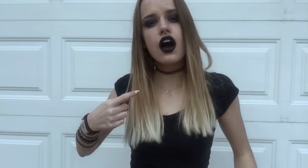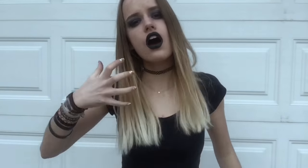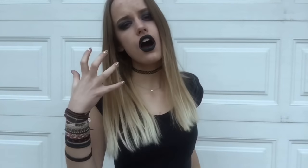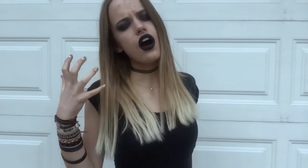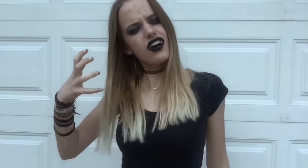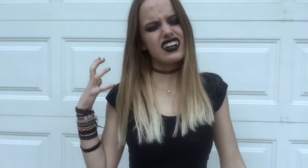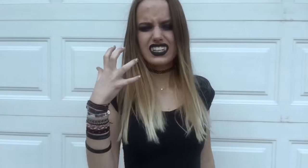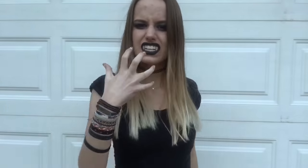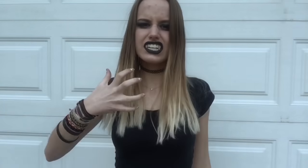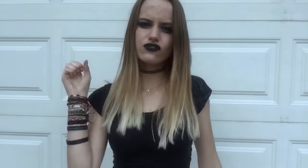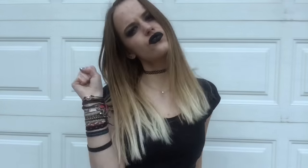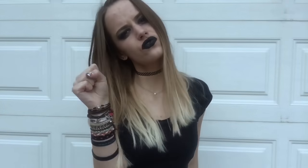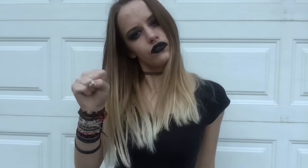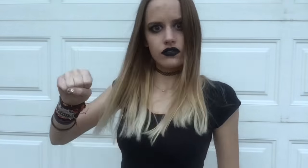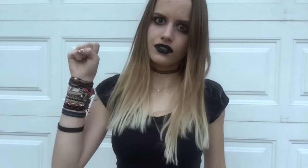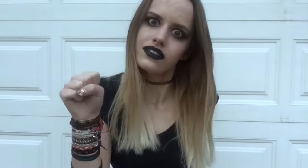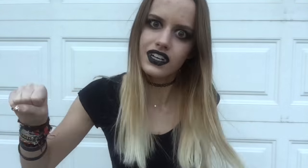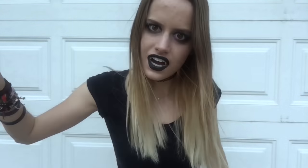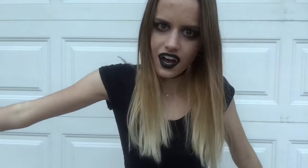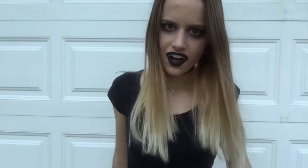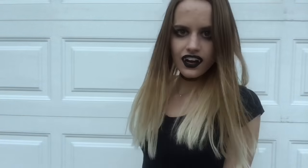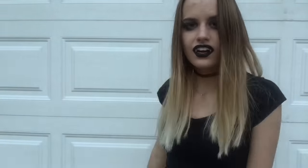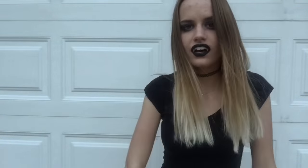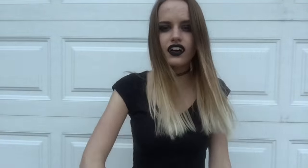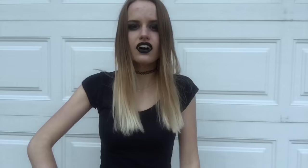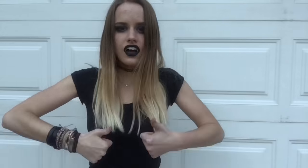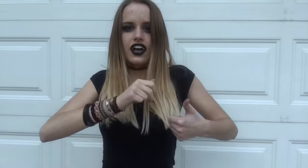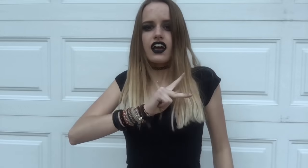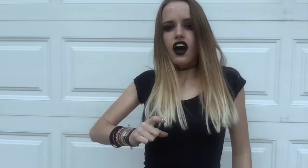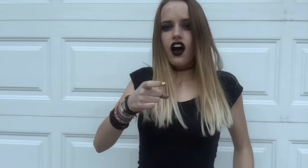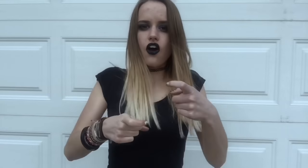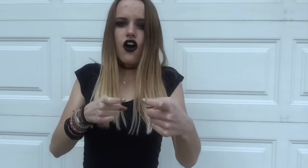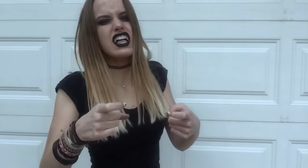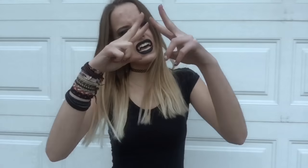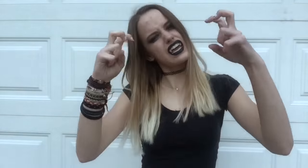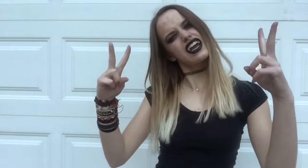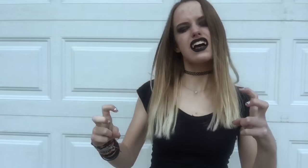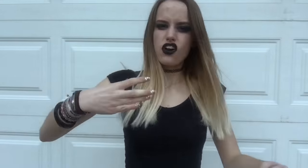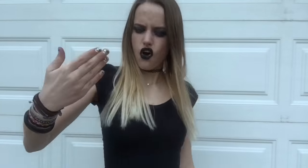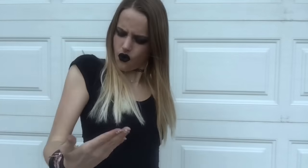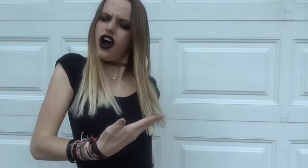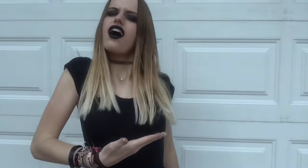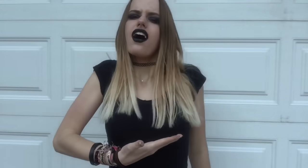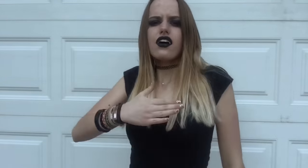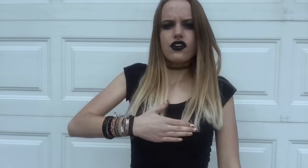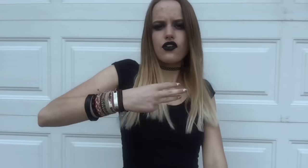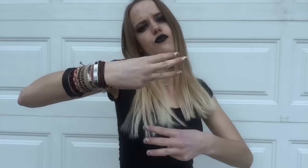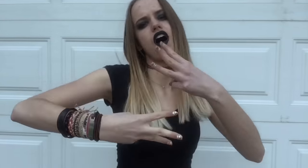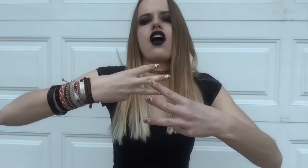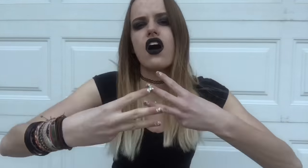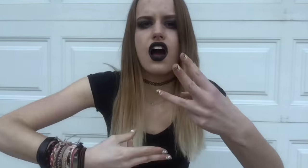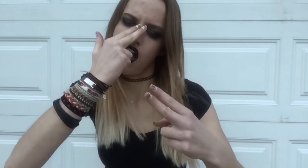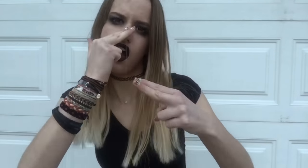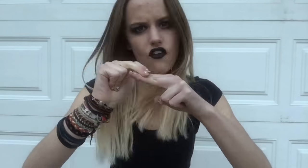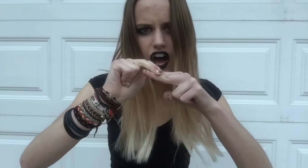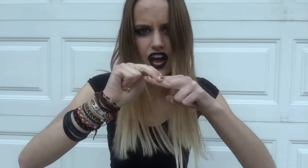woah, yeah Mortal kings are ruling castles Welcome to my world of fun